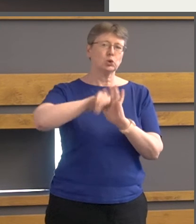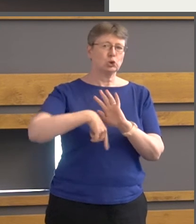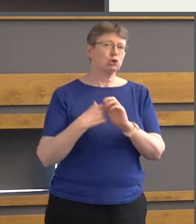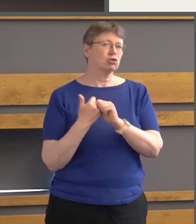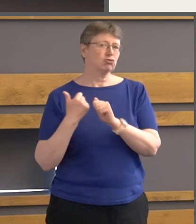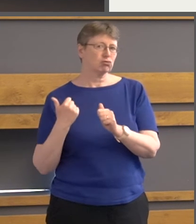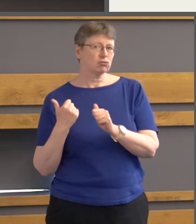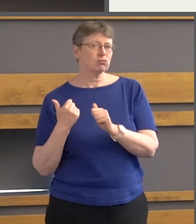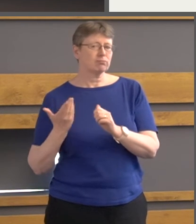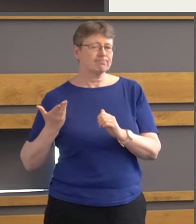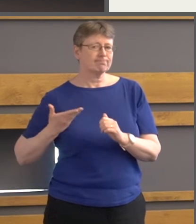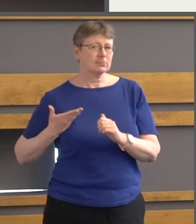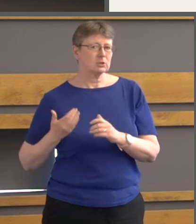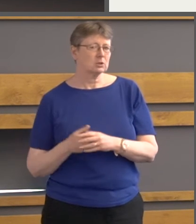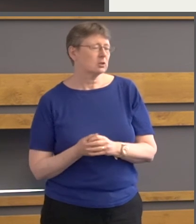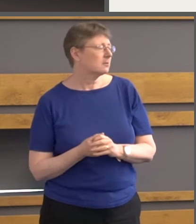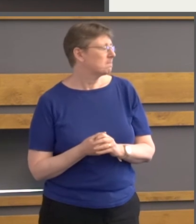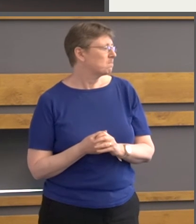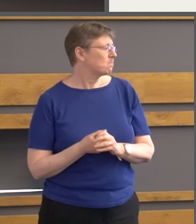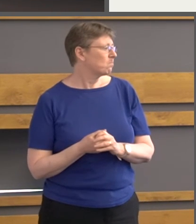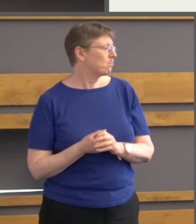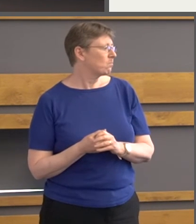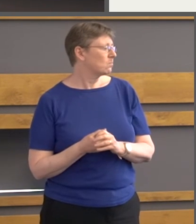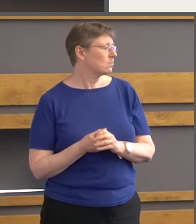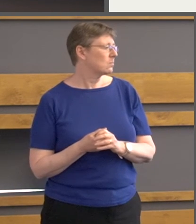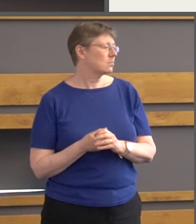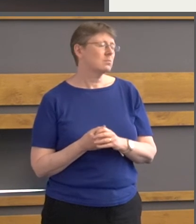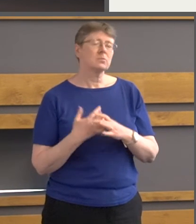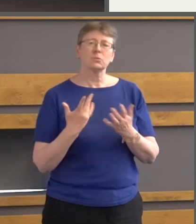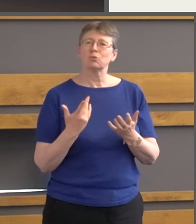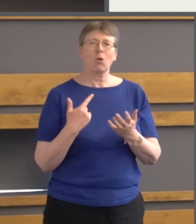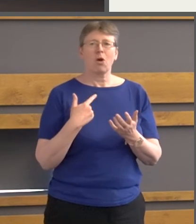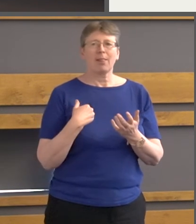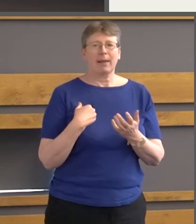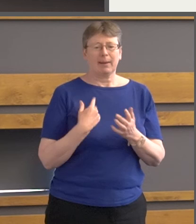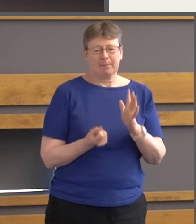So it wasn't just something that they picked up their bags, went to Dundee